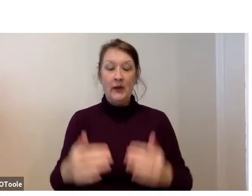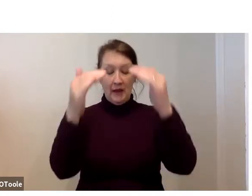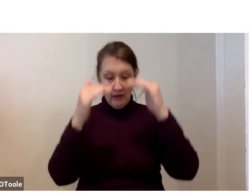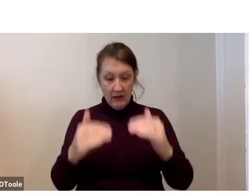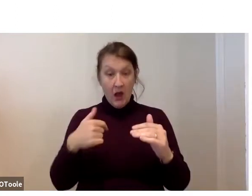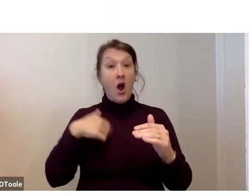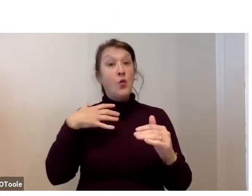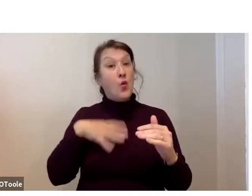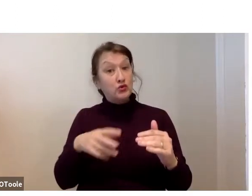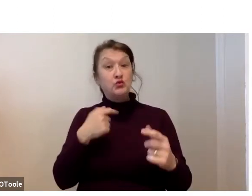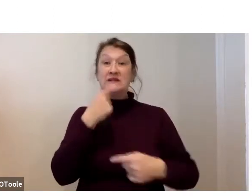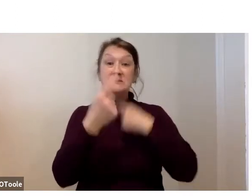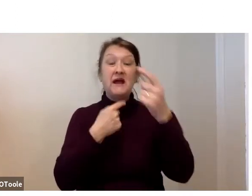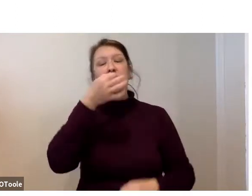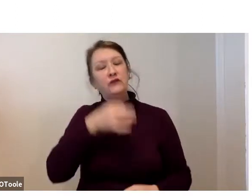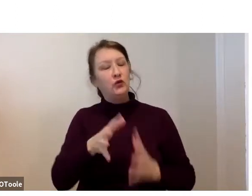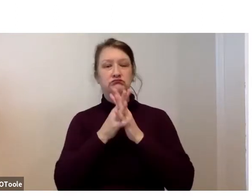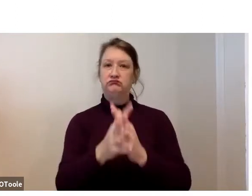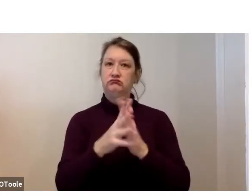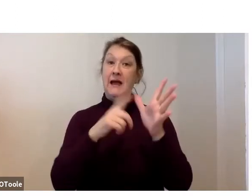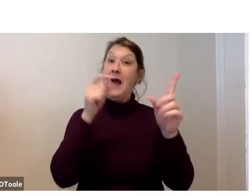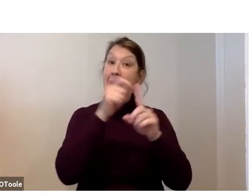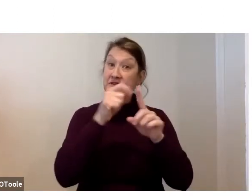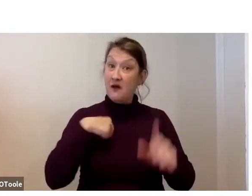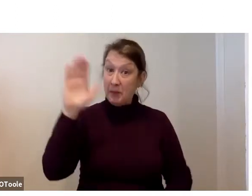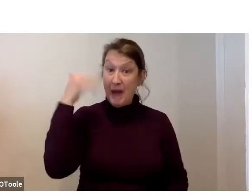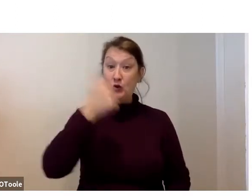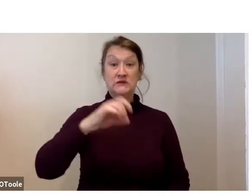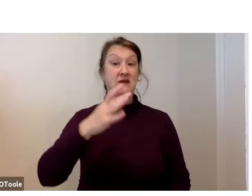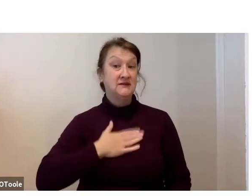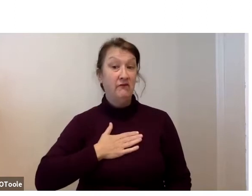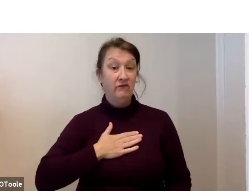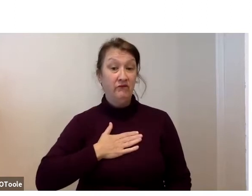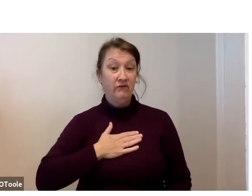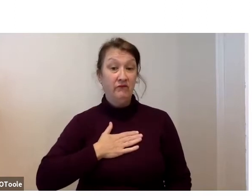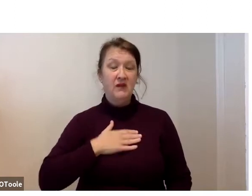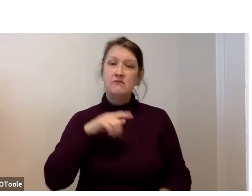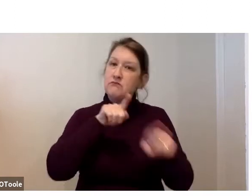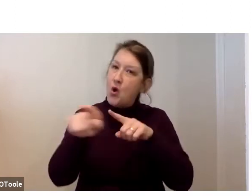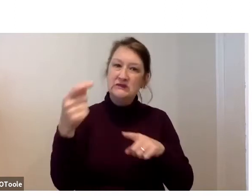I have used these personally, they are the easiest to get a hold of.